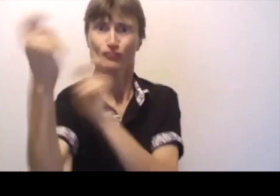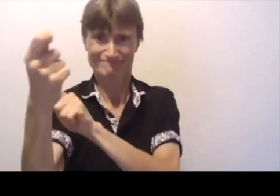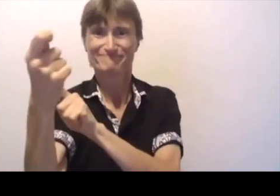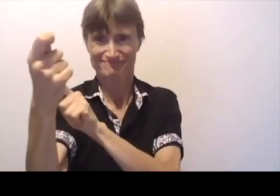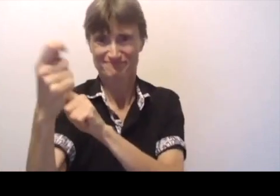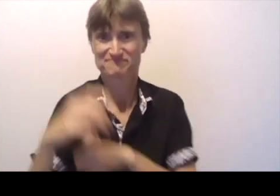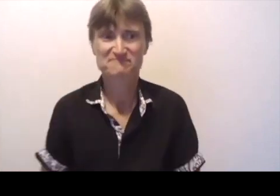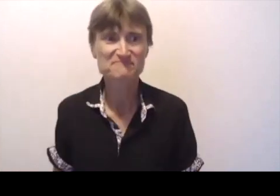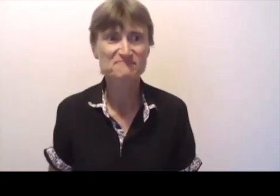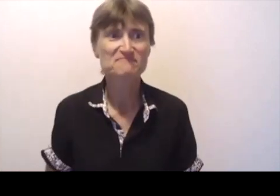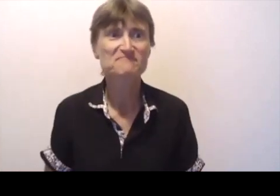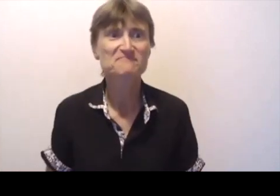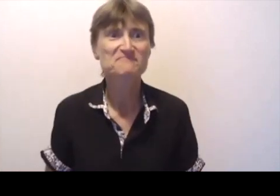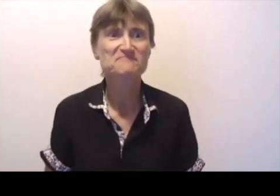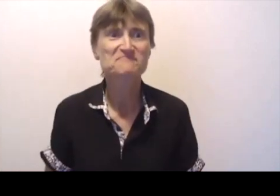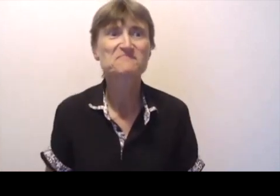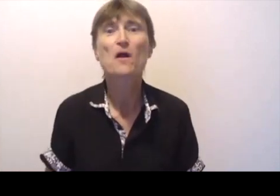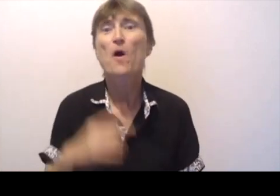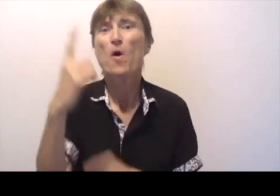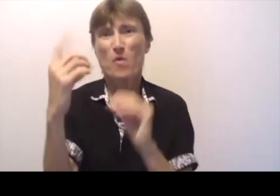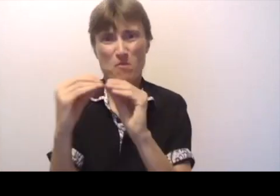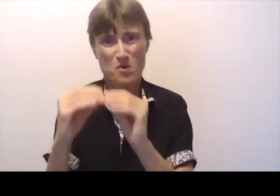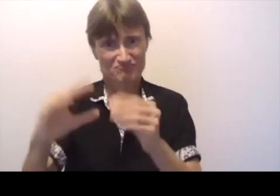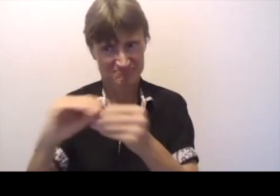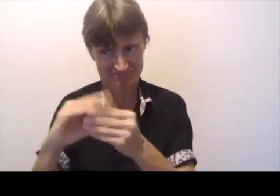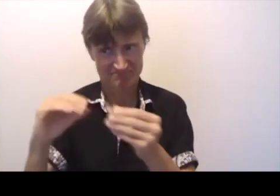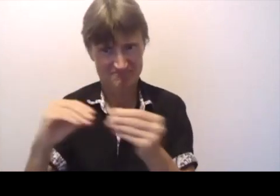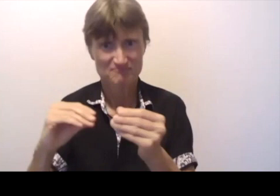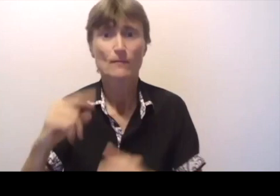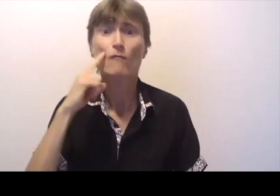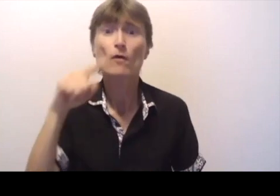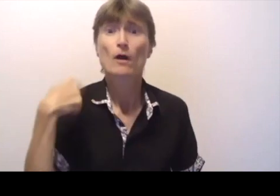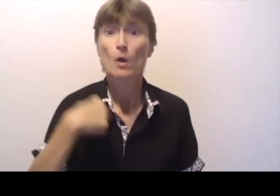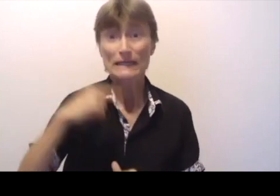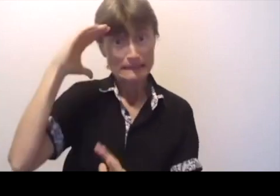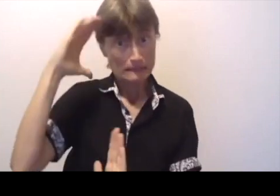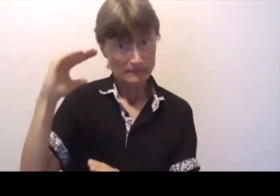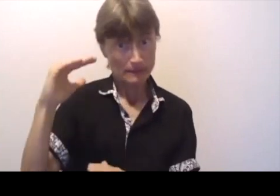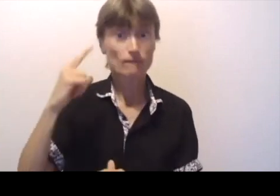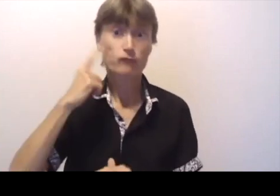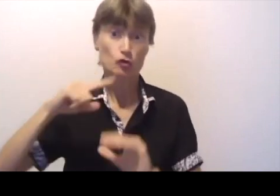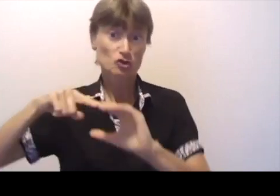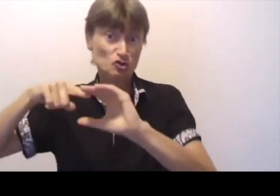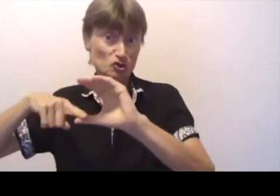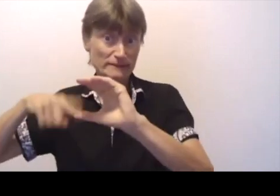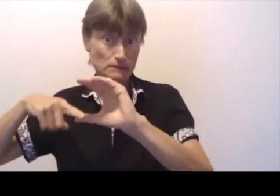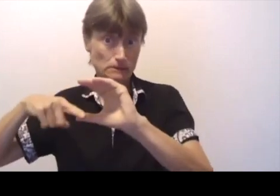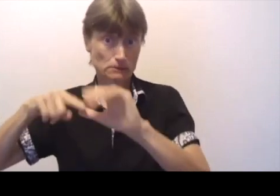show and i'll actually stop talking expectations of chat conduct we haven't had any issues in our previous webinar sessions